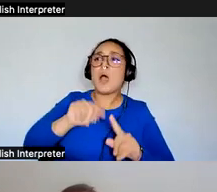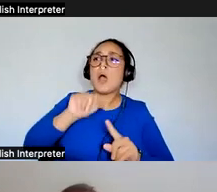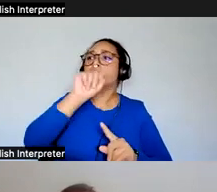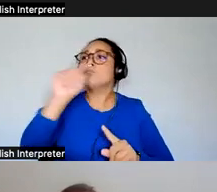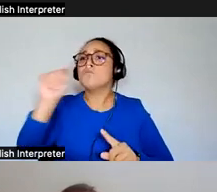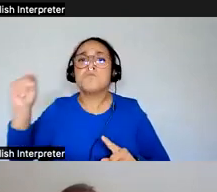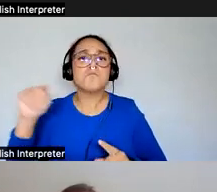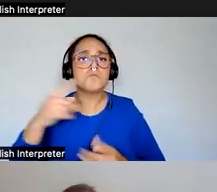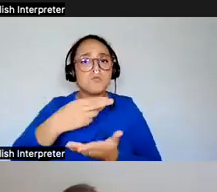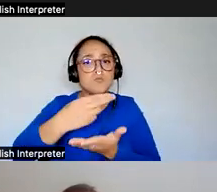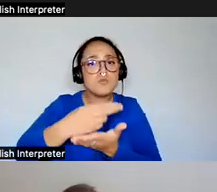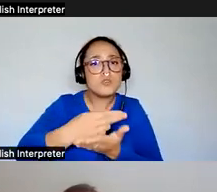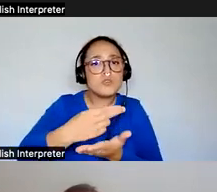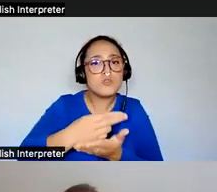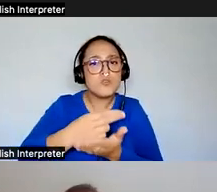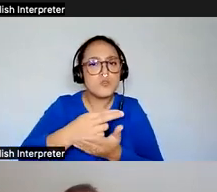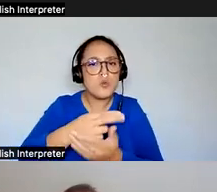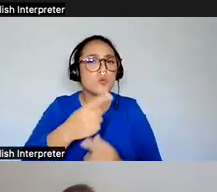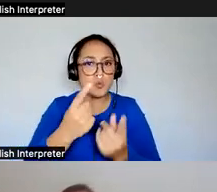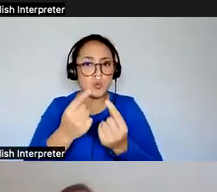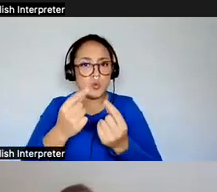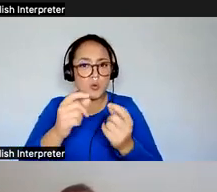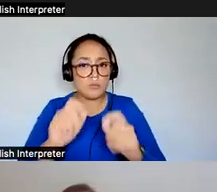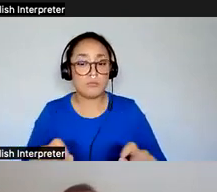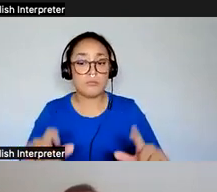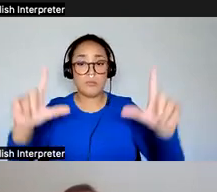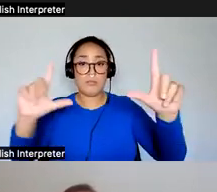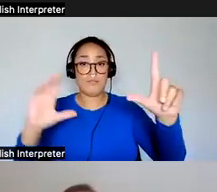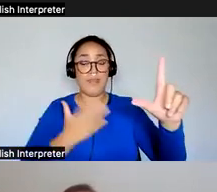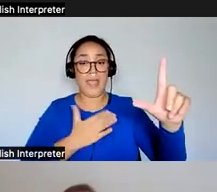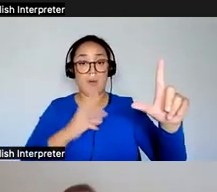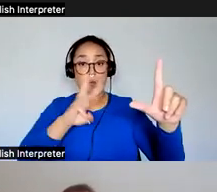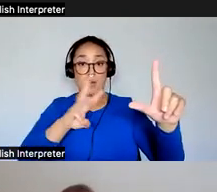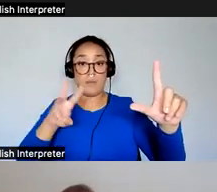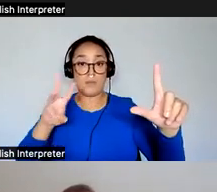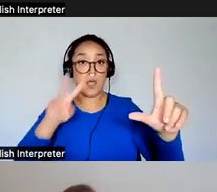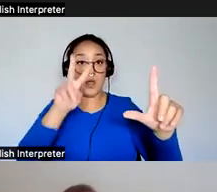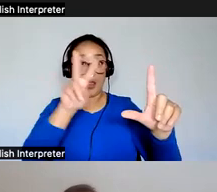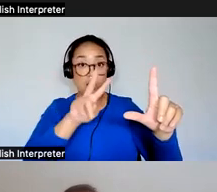point you into the right direction to start thinking about access plan.